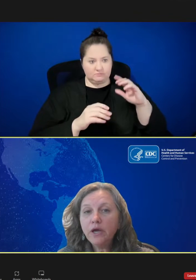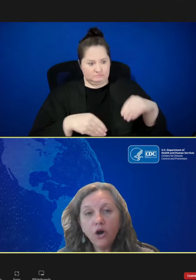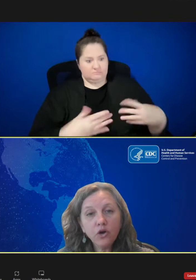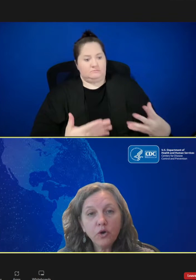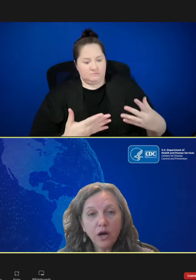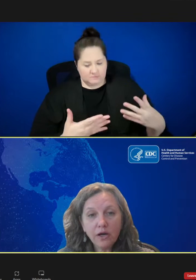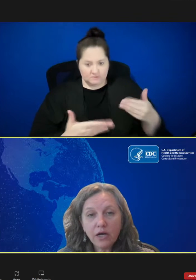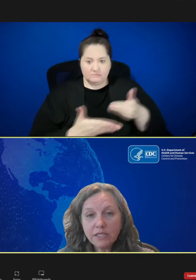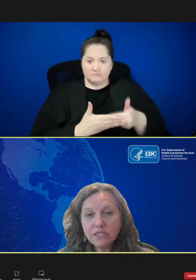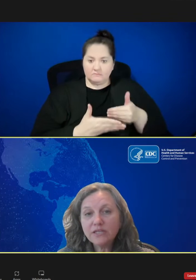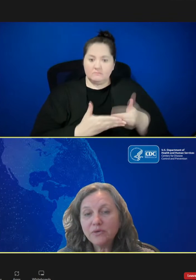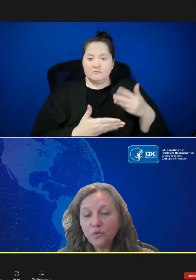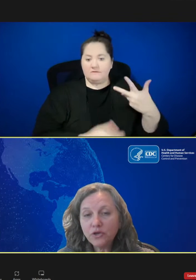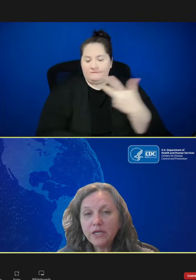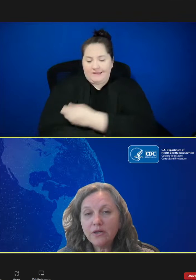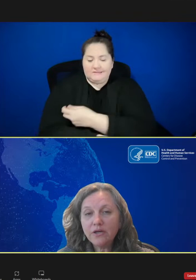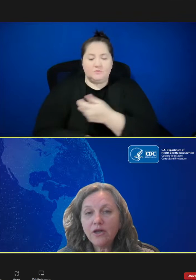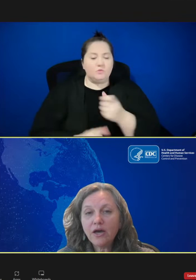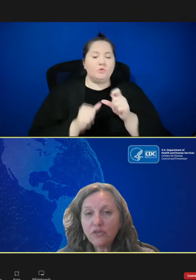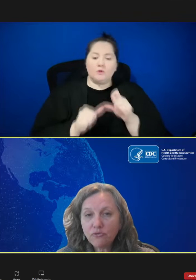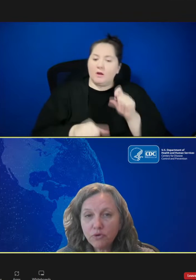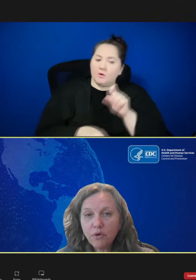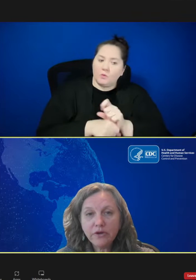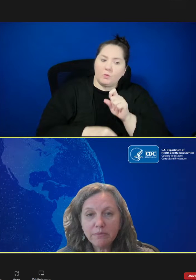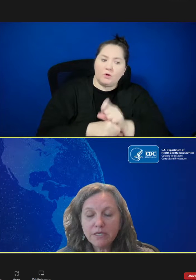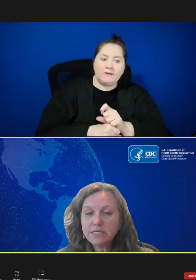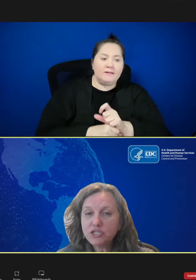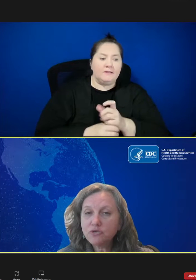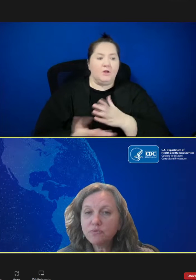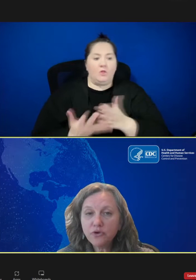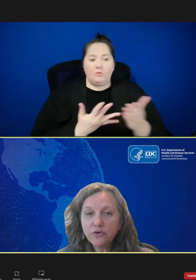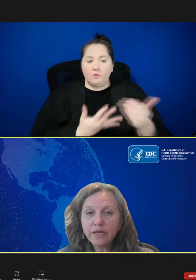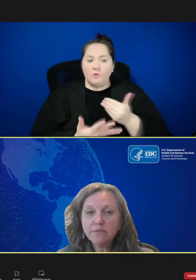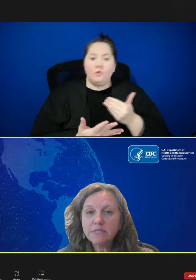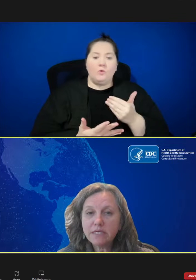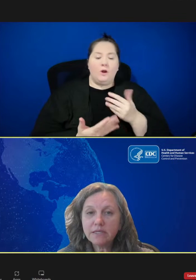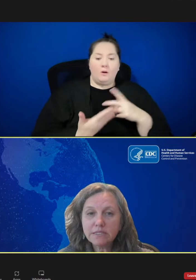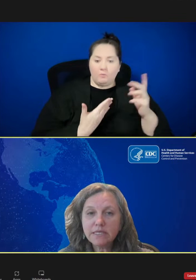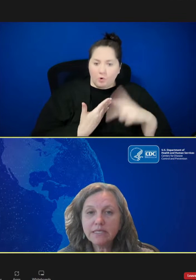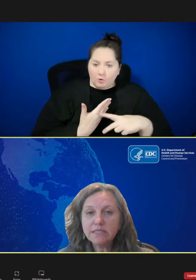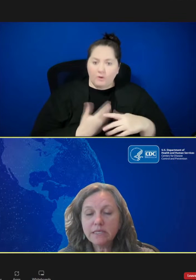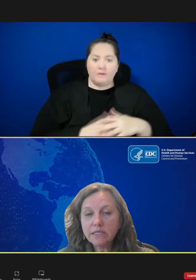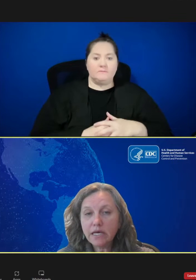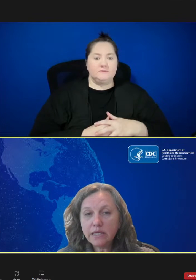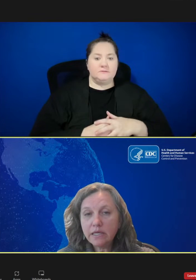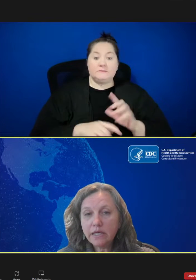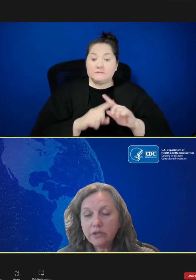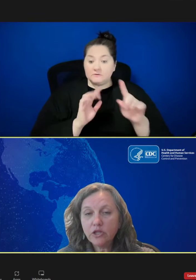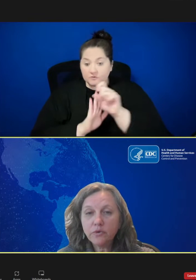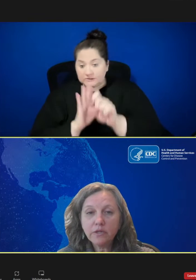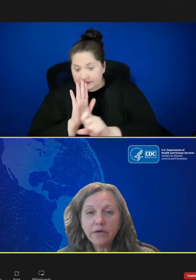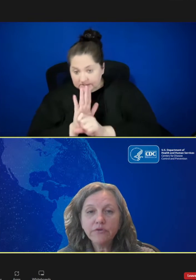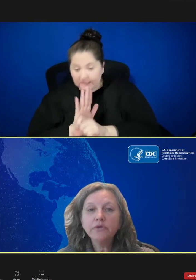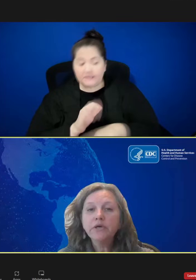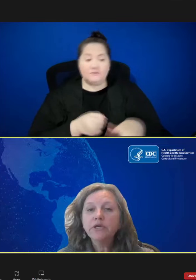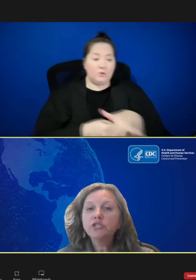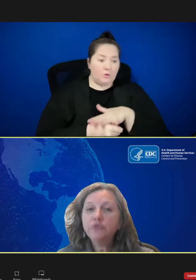We are constantly working through our immunization programs in the states at the local level to